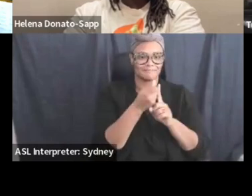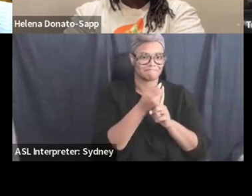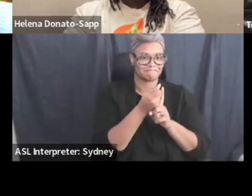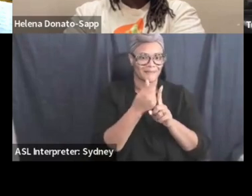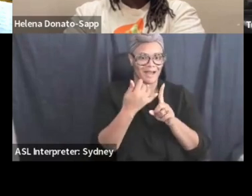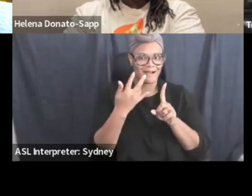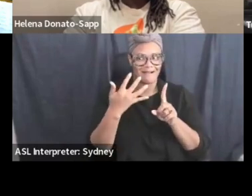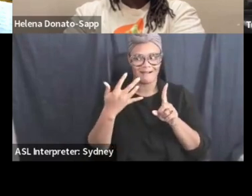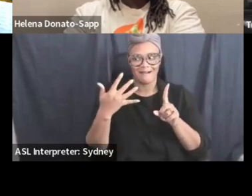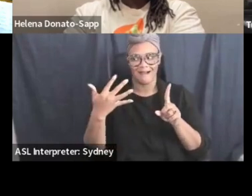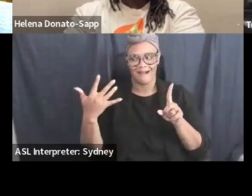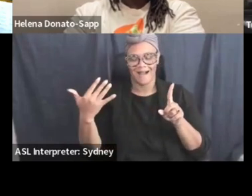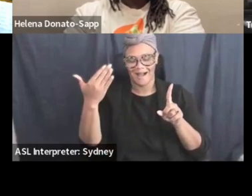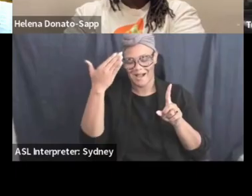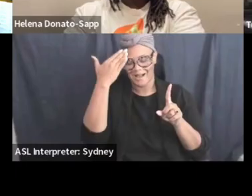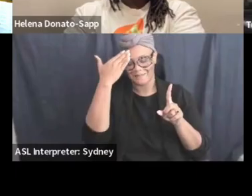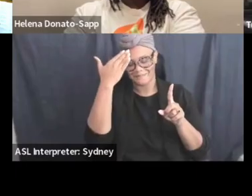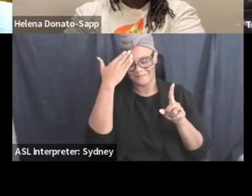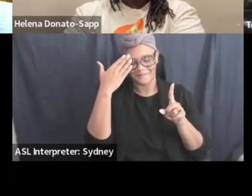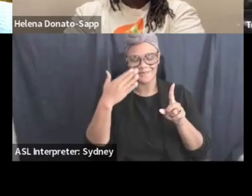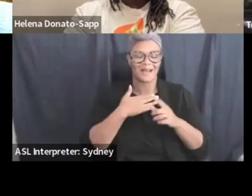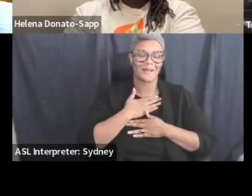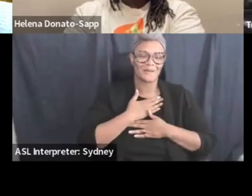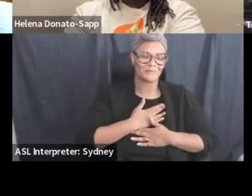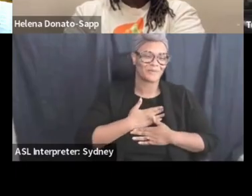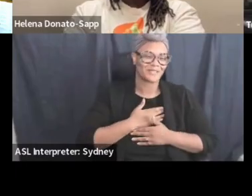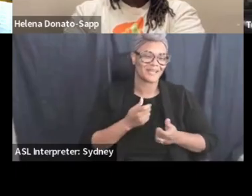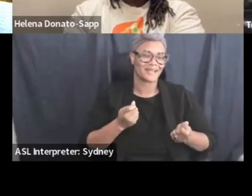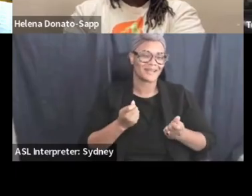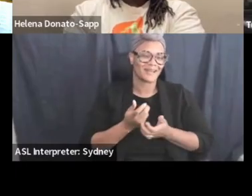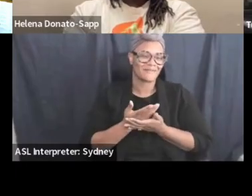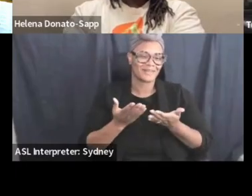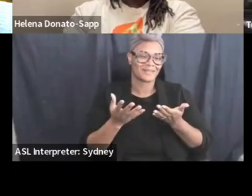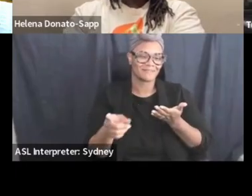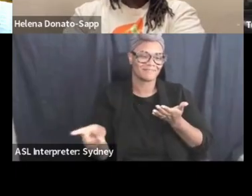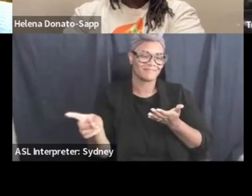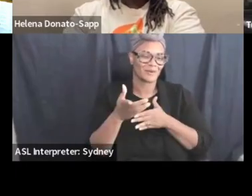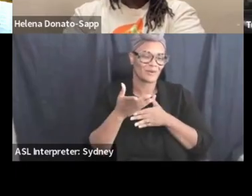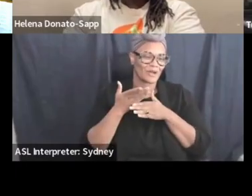pieces that you're able to bring forward here and certainly I think we could we could spend